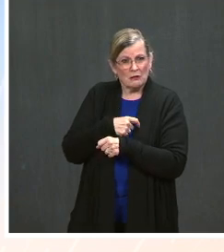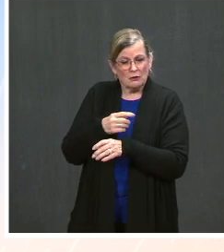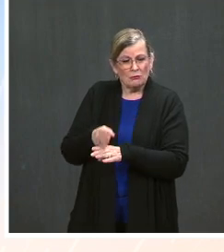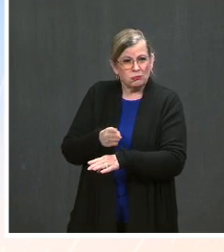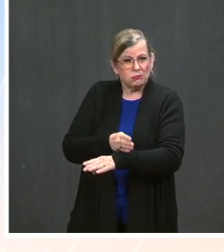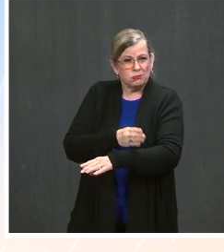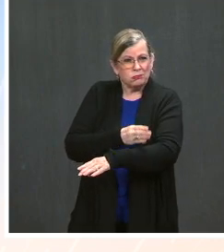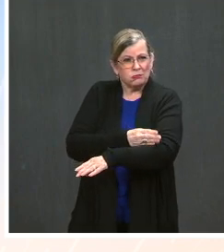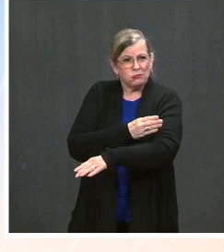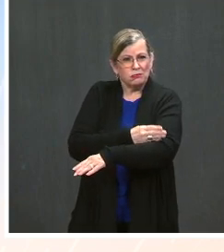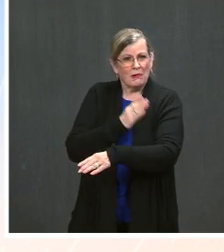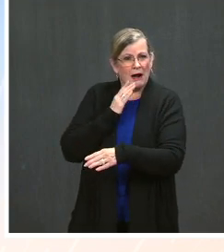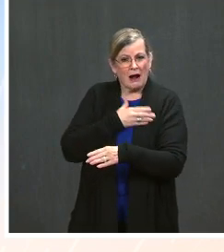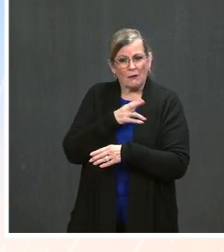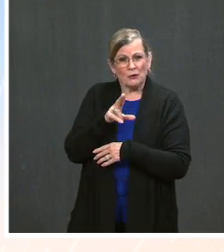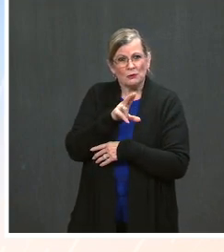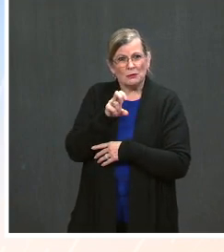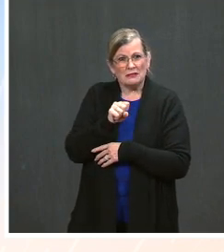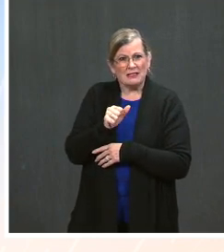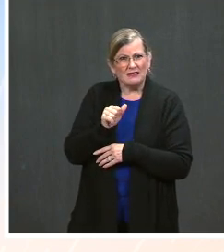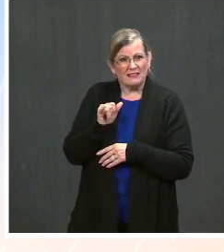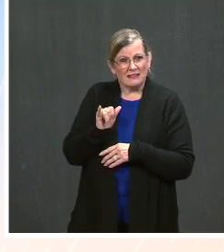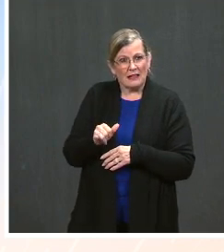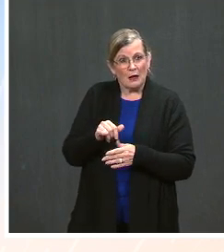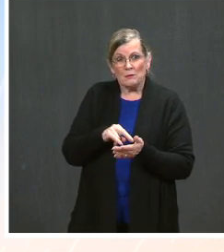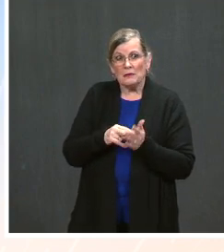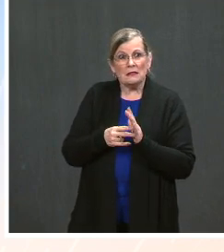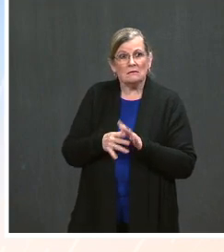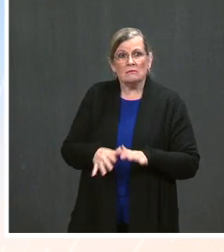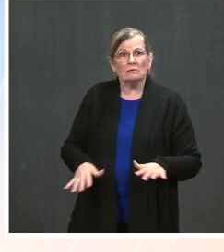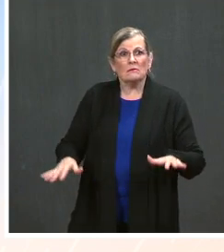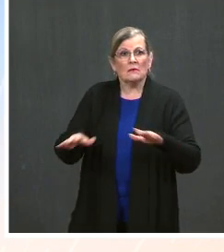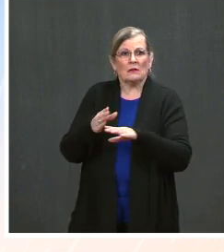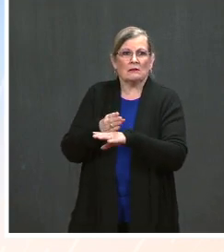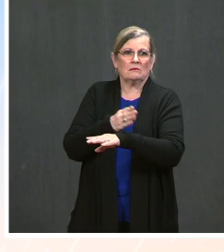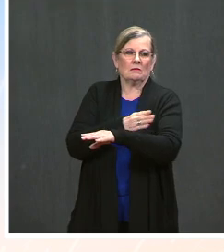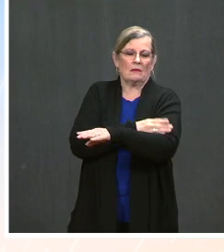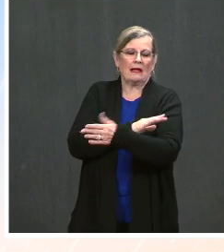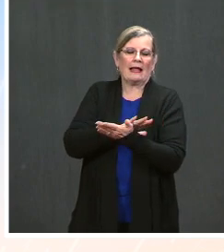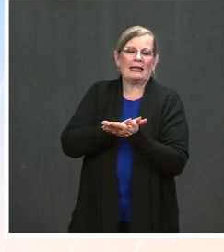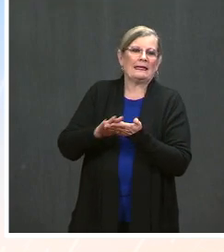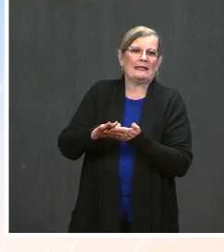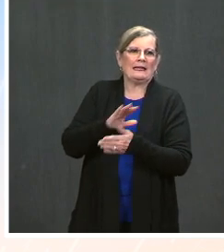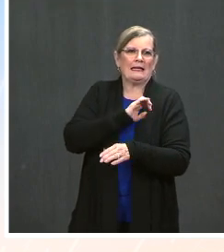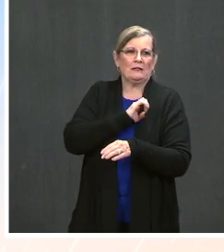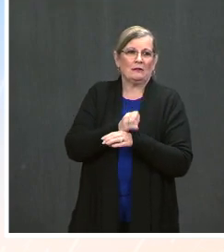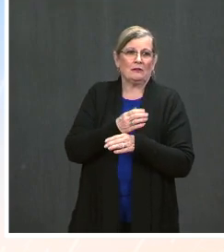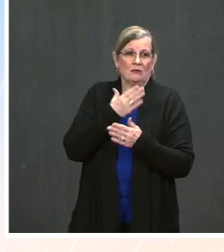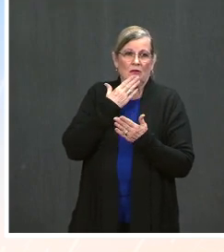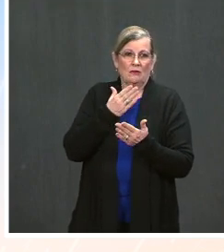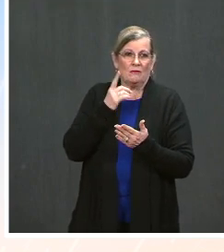Go ahead, in the back. The Press: Jen, you talked about the new CDC guidelines earlier for travel. Ms. Psaki: Yeah.